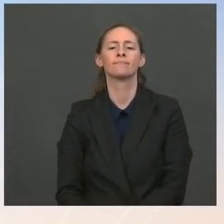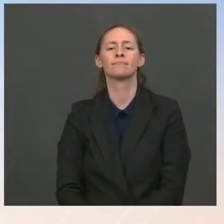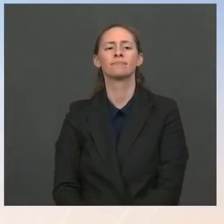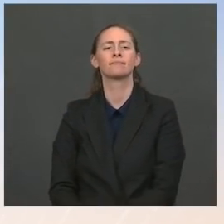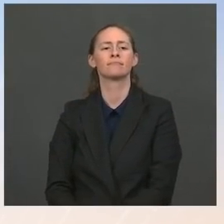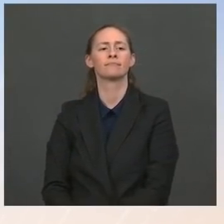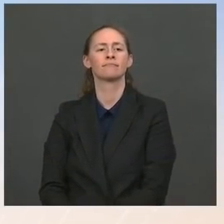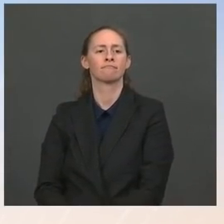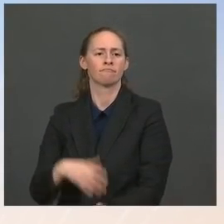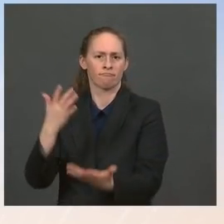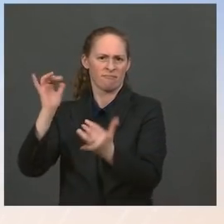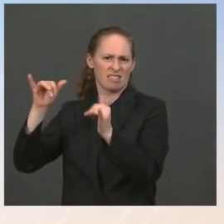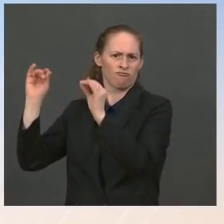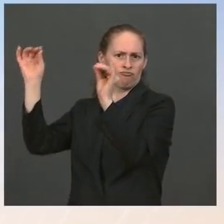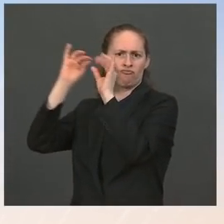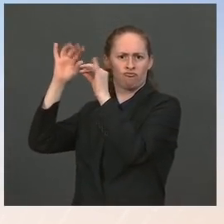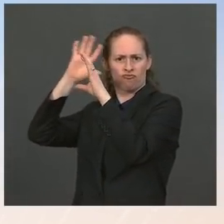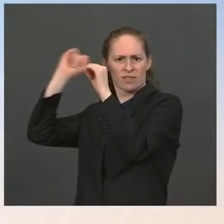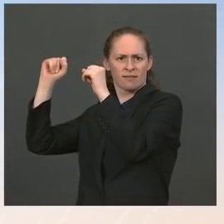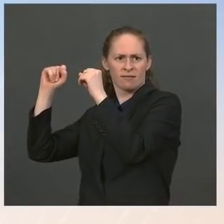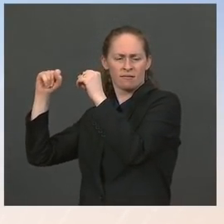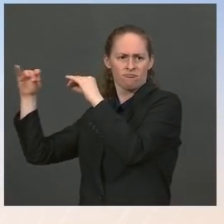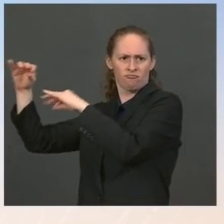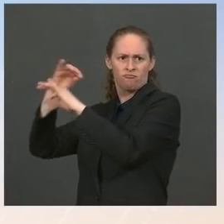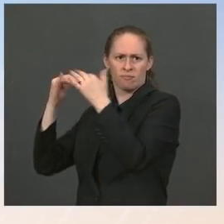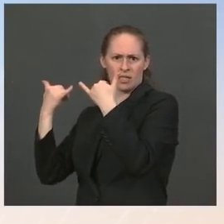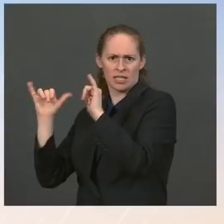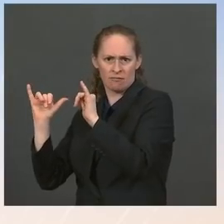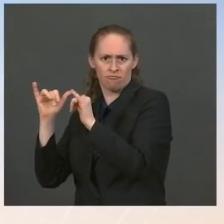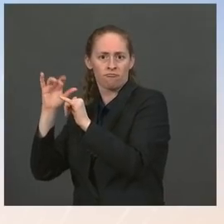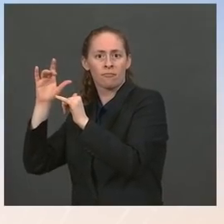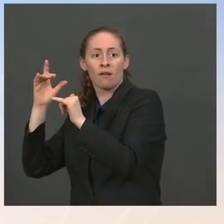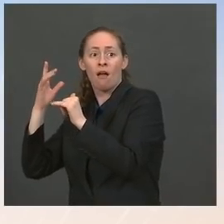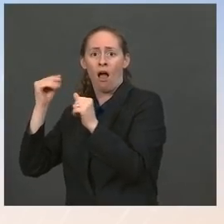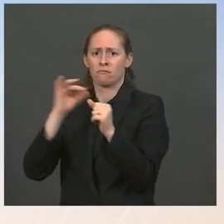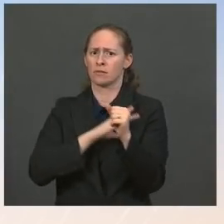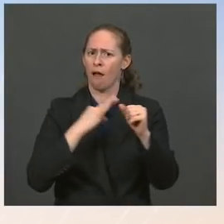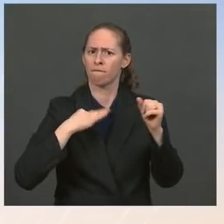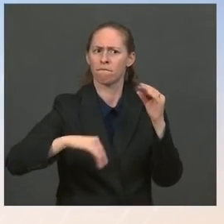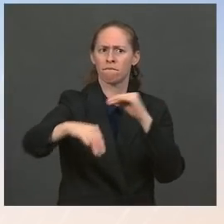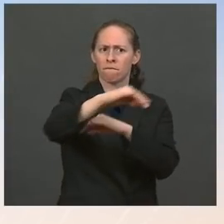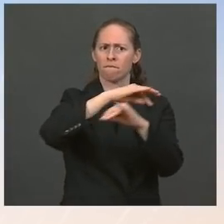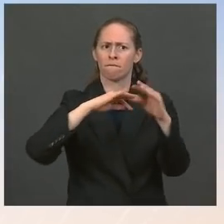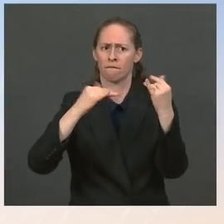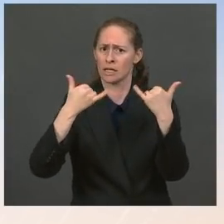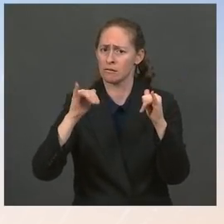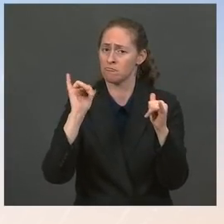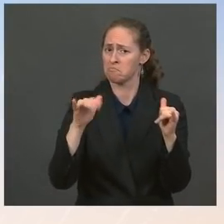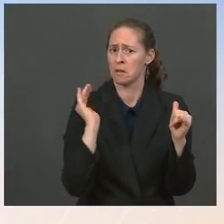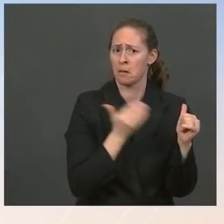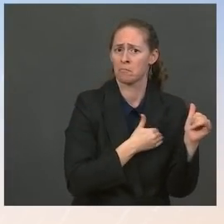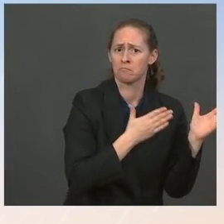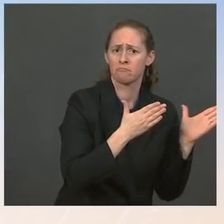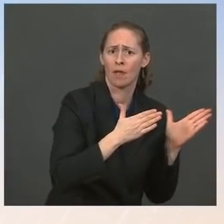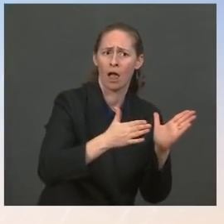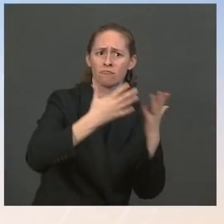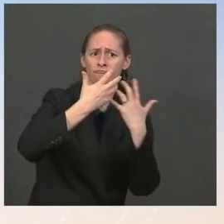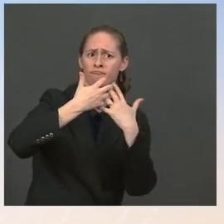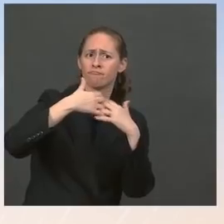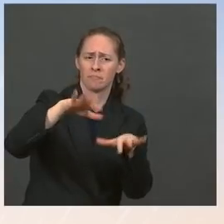and also a staff level. But I don't -- I don't have any specifics there. But that is our plan: to try and get this out as soon as possible. The Press: So is Thanksgiving, though,